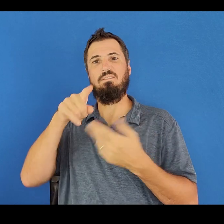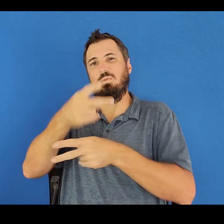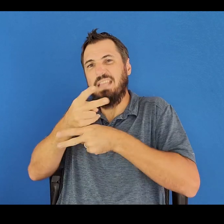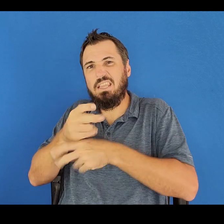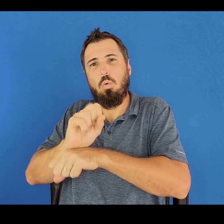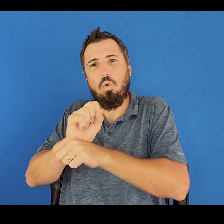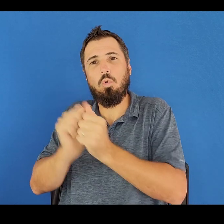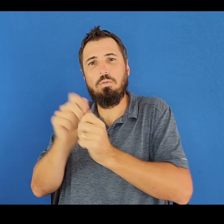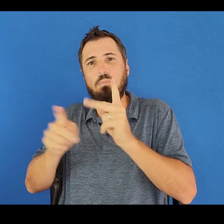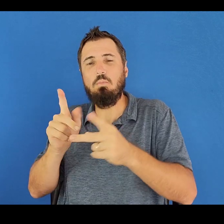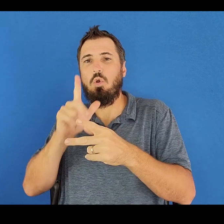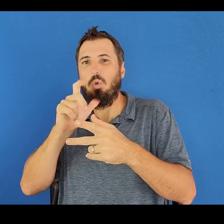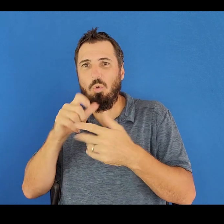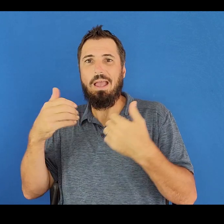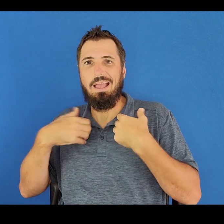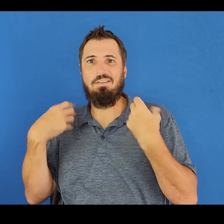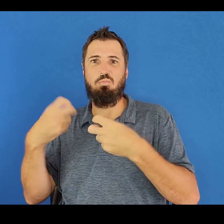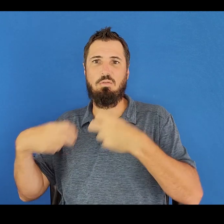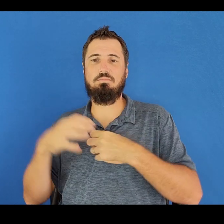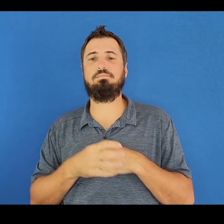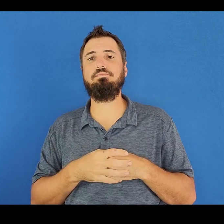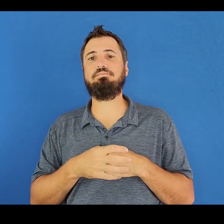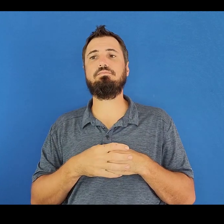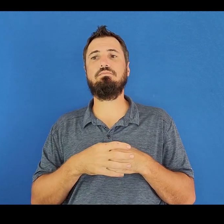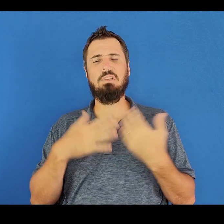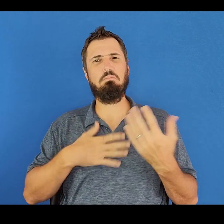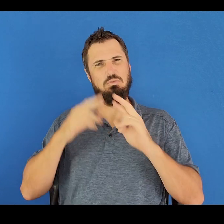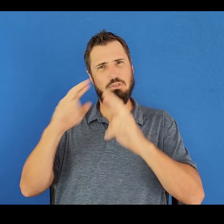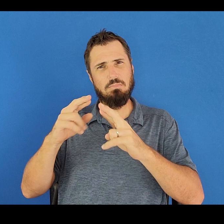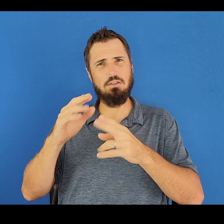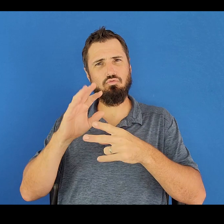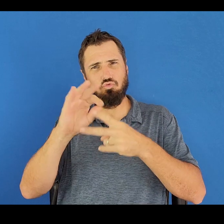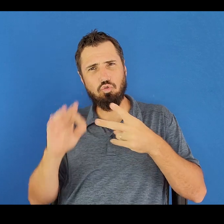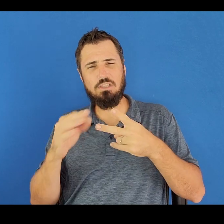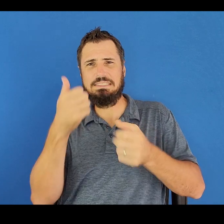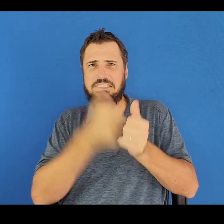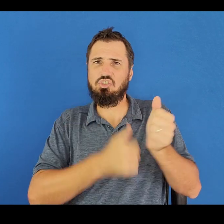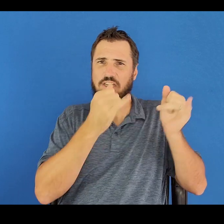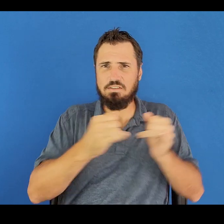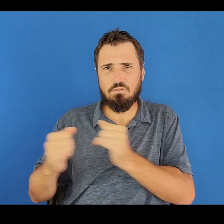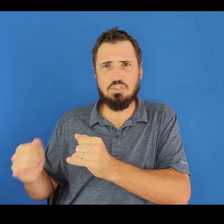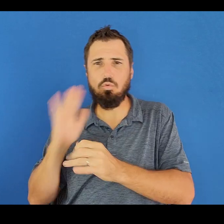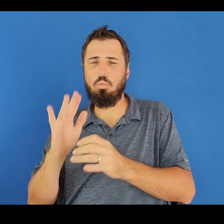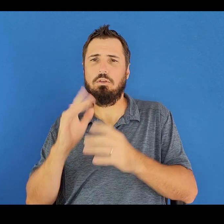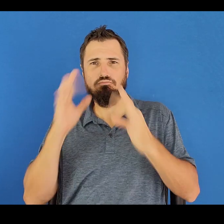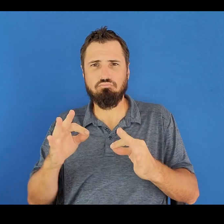contracting severe COVID. Please respect the choices we will each make in the coming weeks, to wear a mask or not to do so.